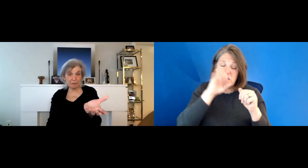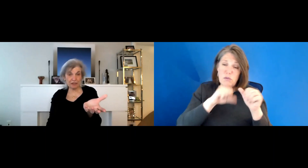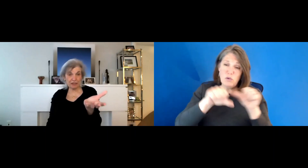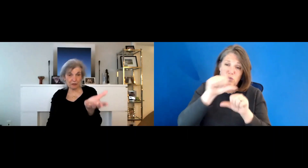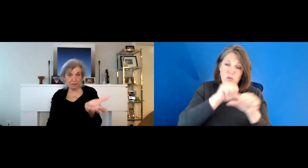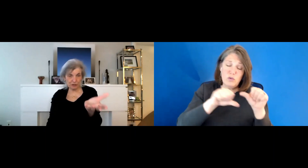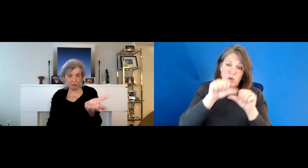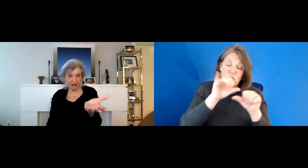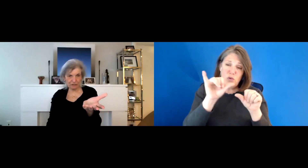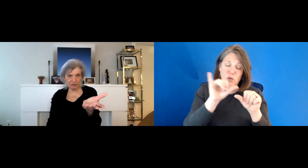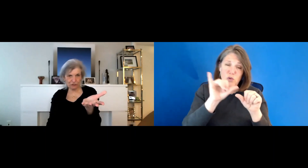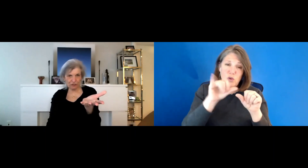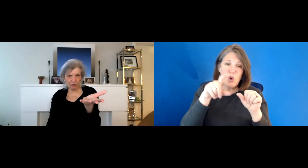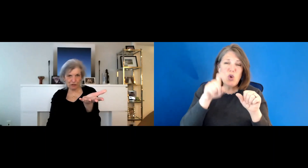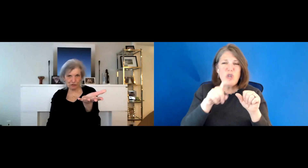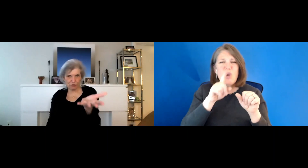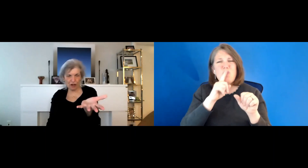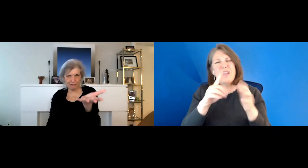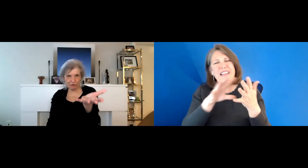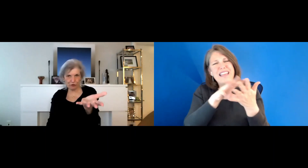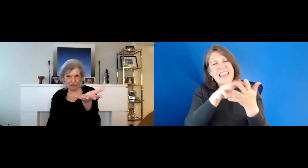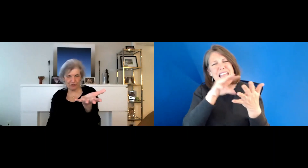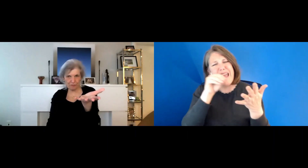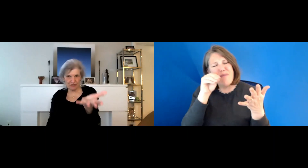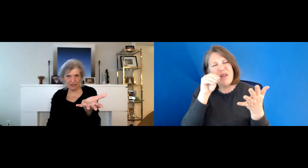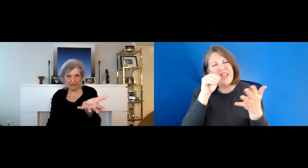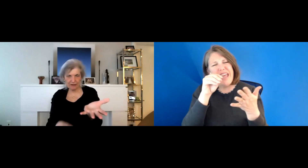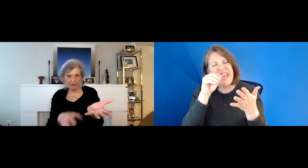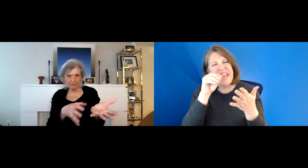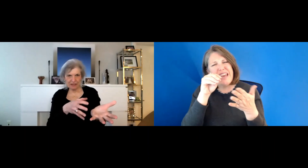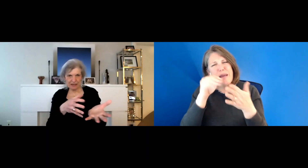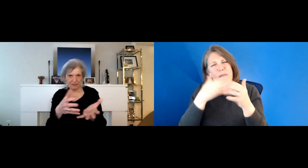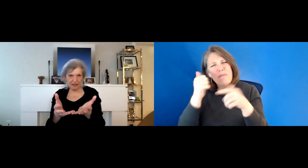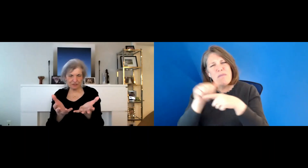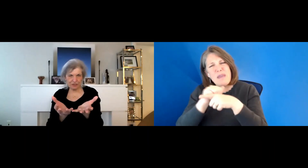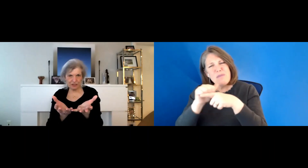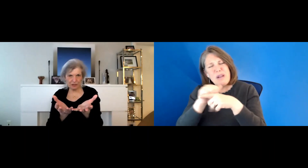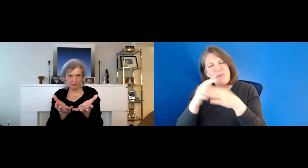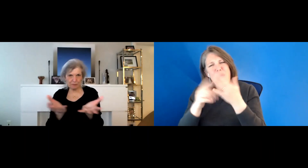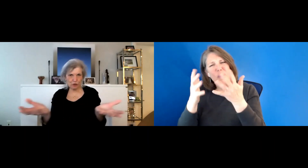17:46:39 emulate the best practices that we strive for in the meeting, and that the mode